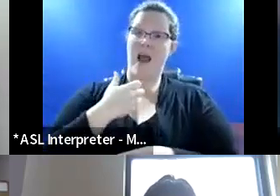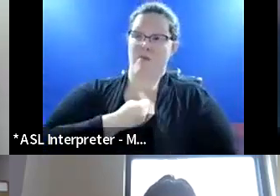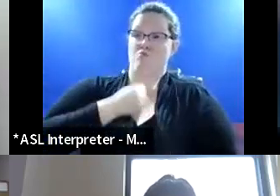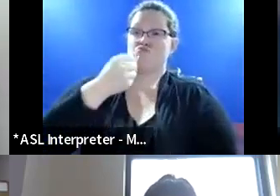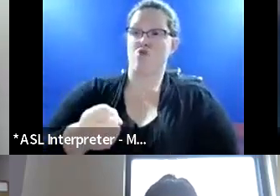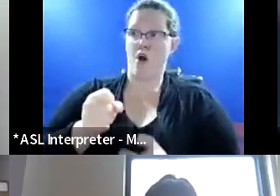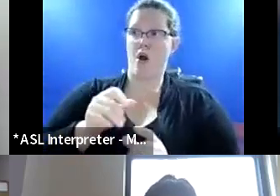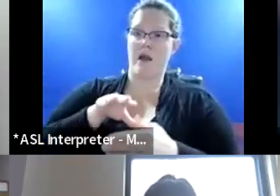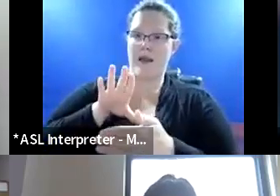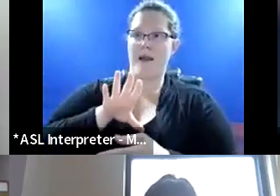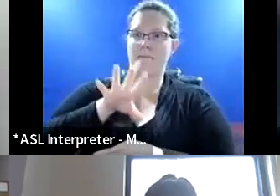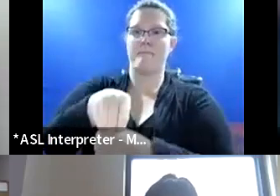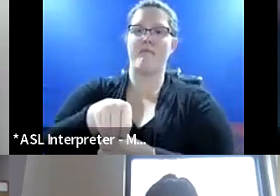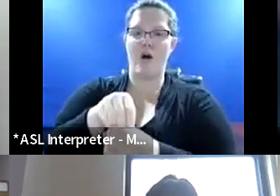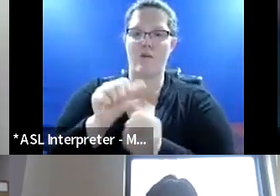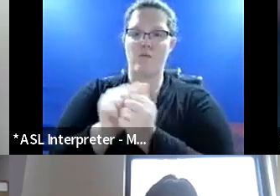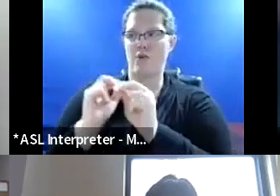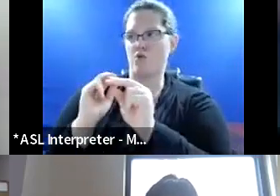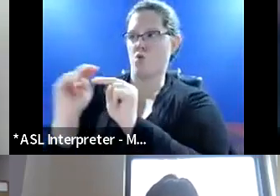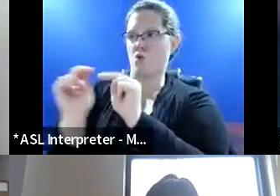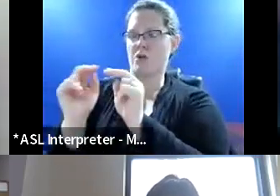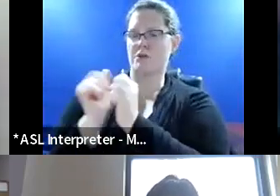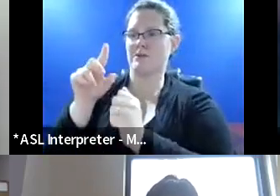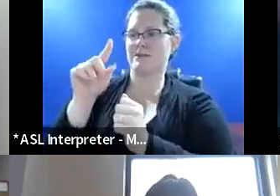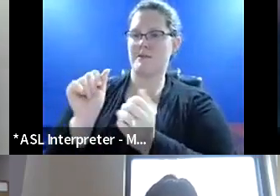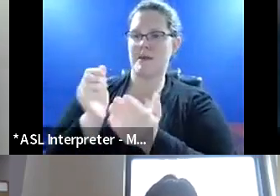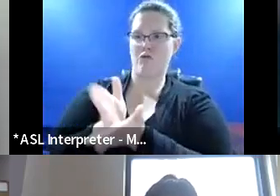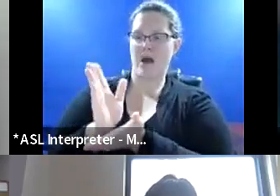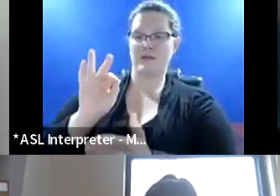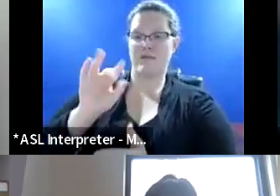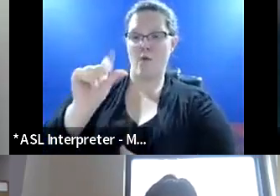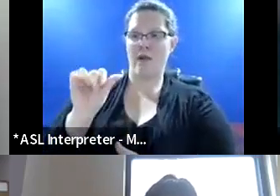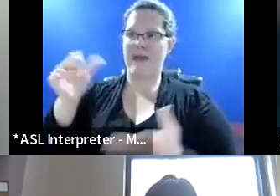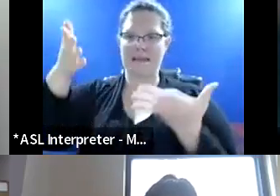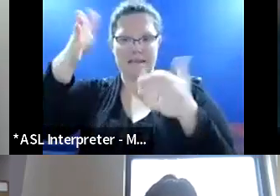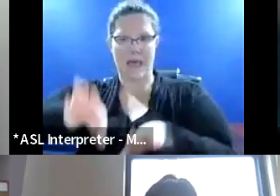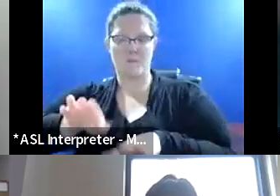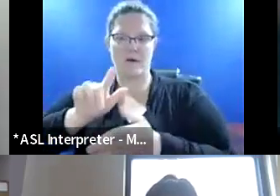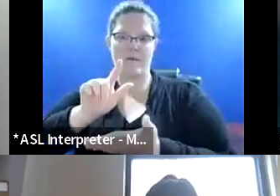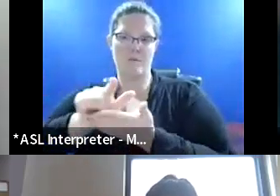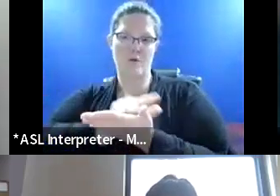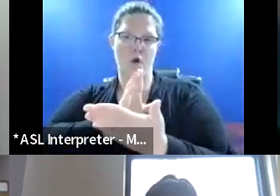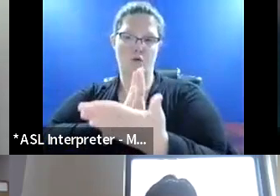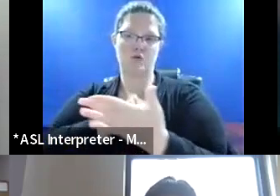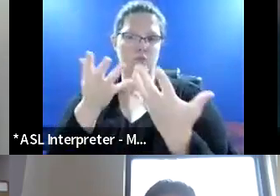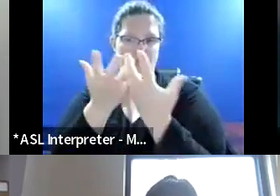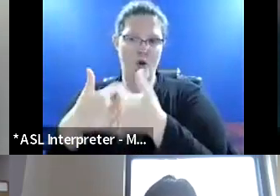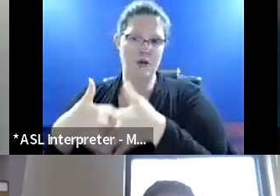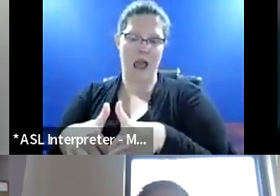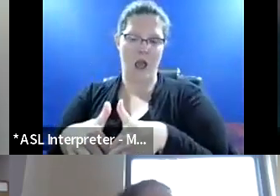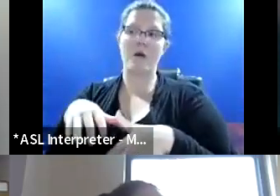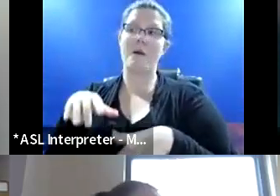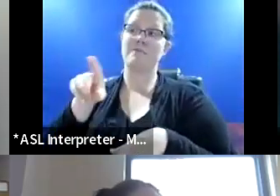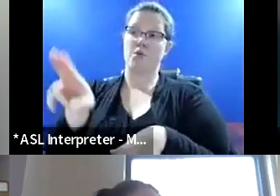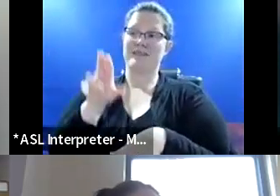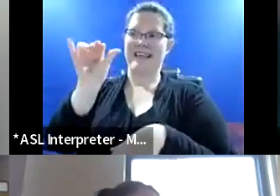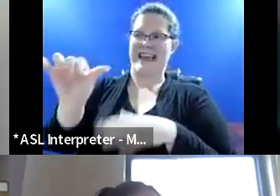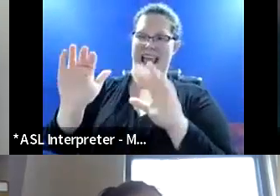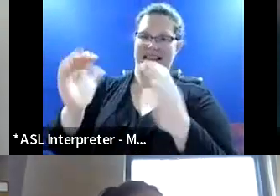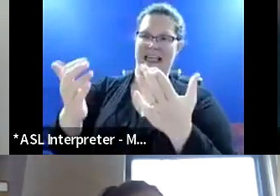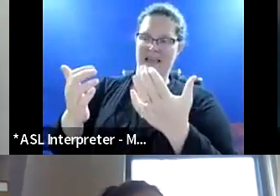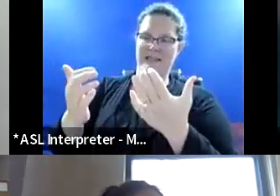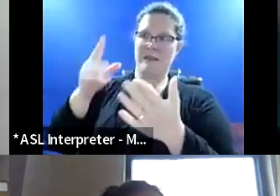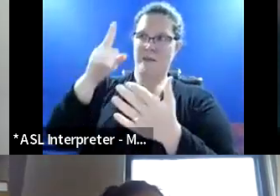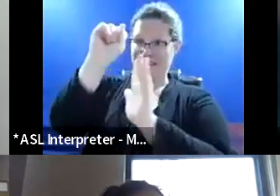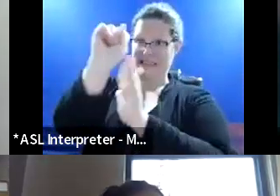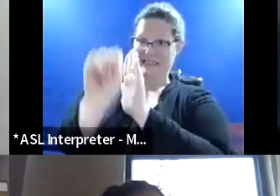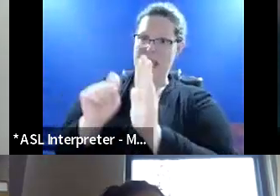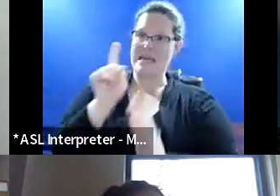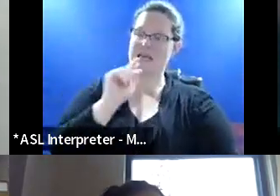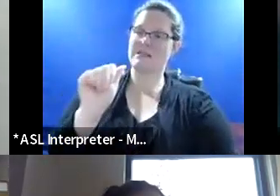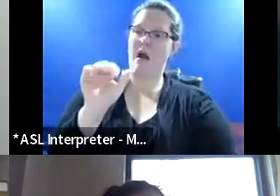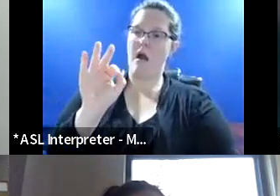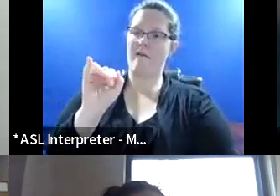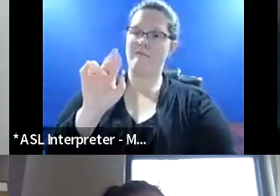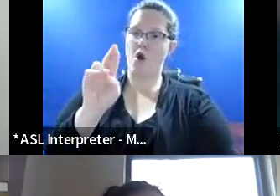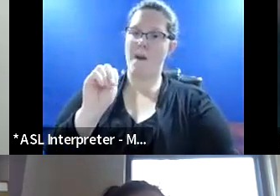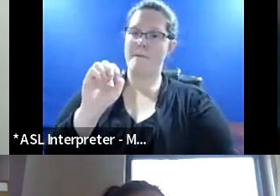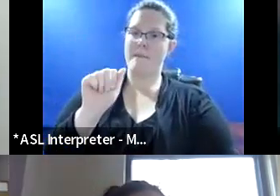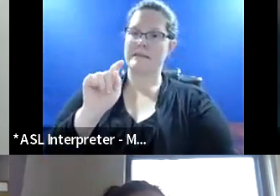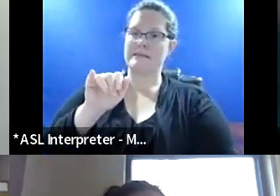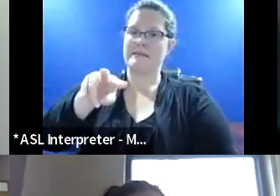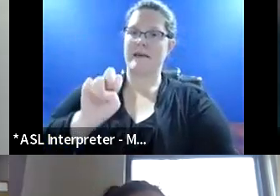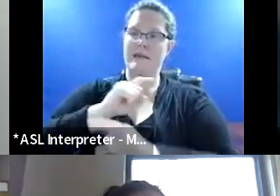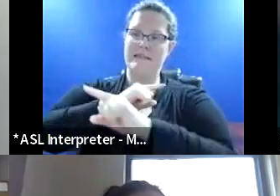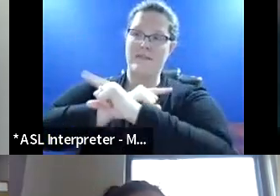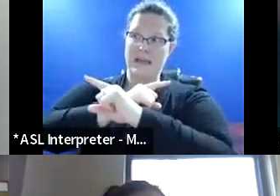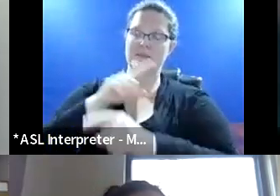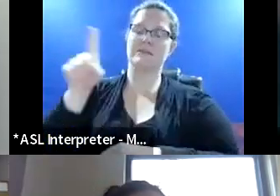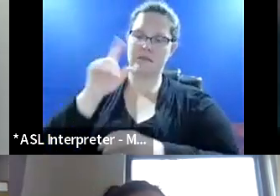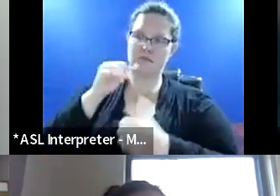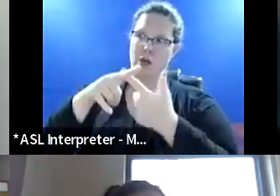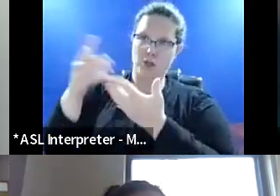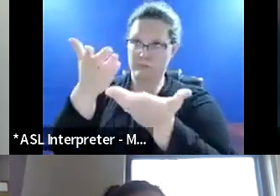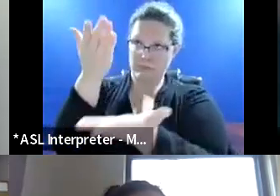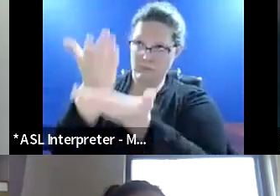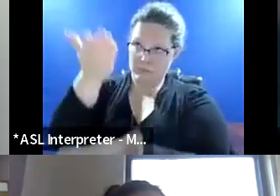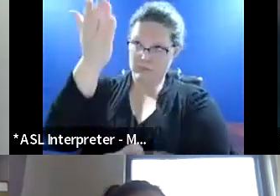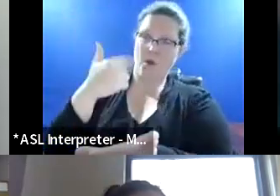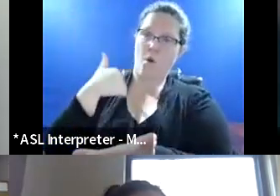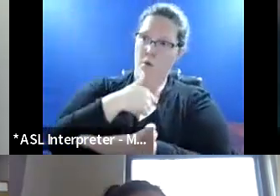WE'RE REALLY EXCITED ABOUT IT AND DISABILITY RIGHTS FLORIDA IS PLEASED WITH THE STATES RESPONSE AND FELT AN OBLIGATION TO FUND THESE PROGRAMS SO THE CENTERS ARE GETTING COMPENSATED FOR THE TRAINING.